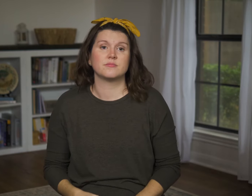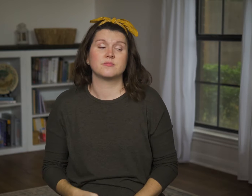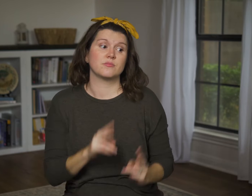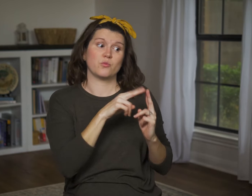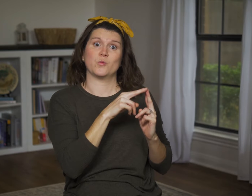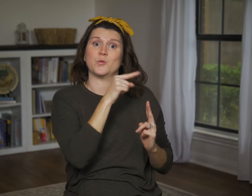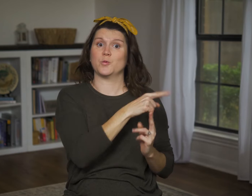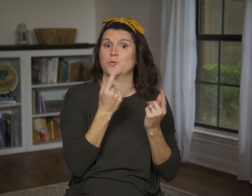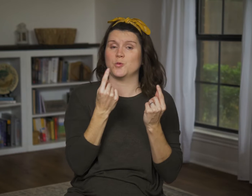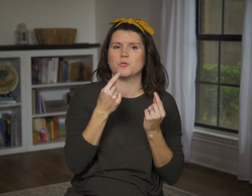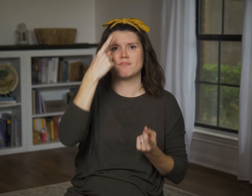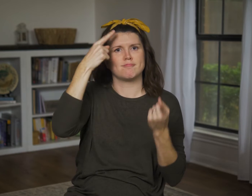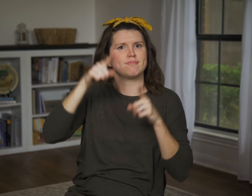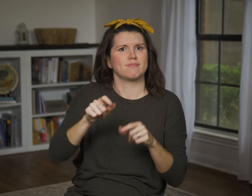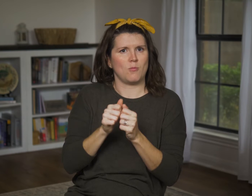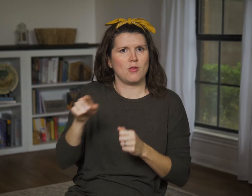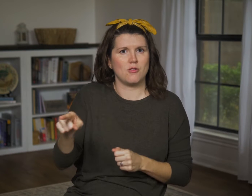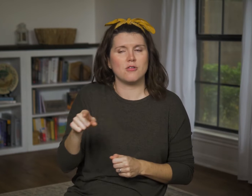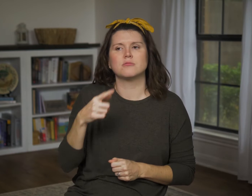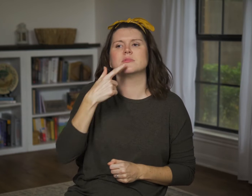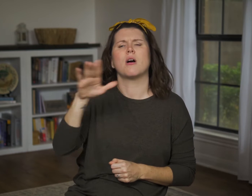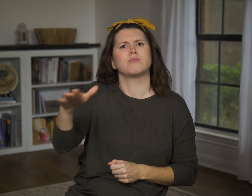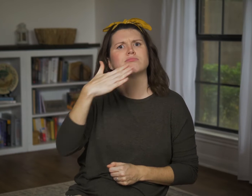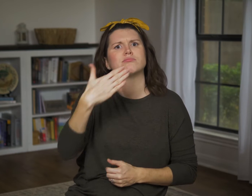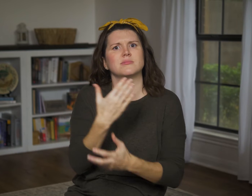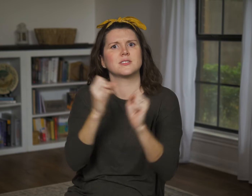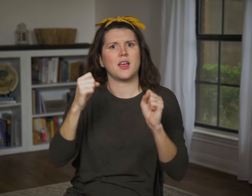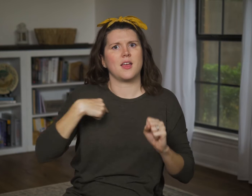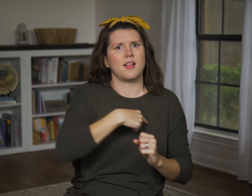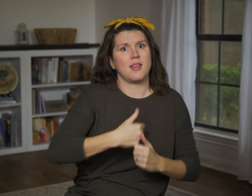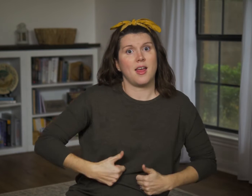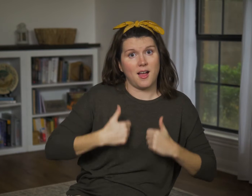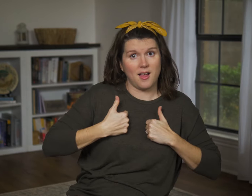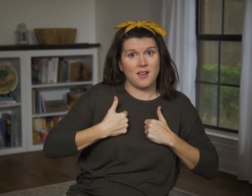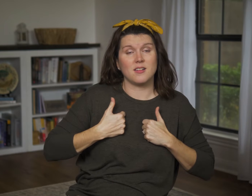They make a deal with her for saving their lives: